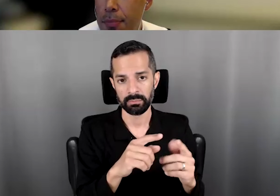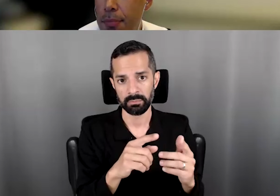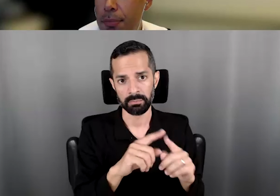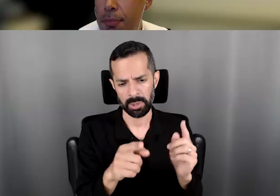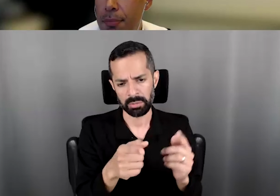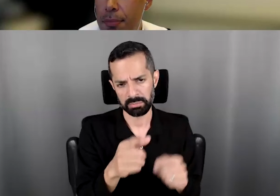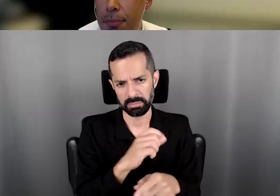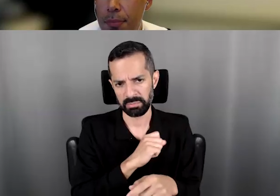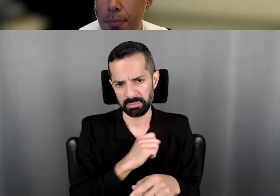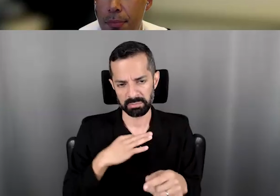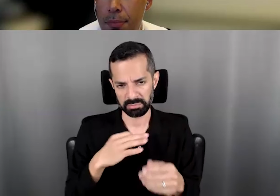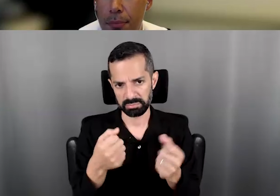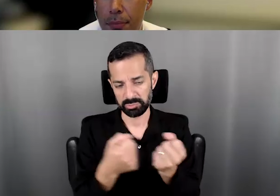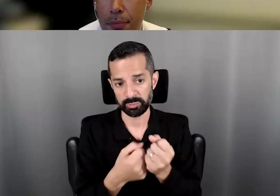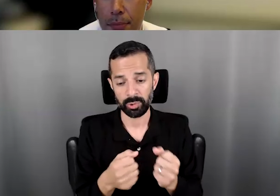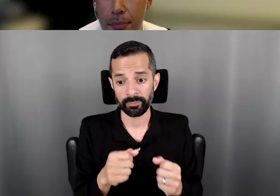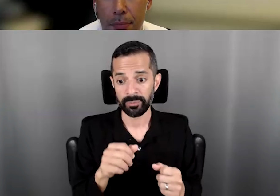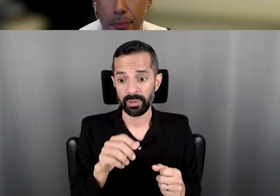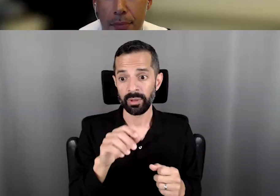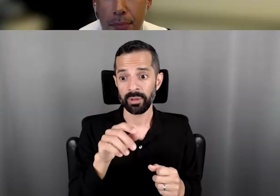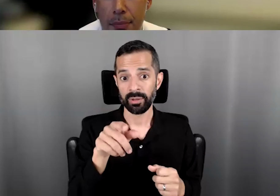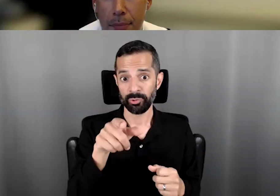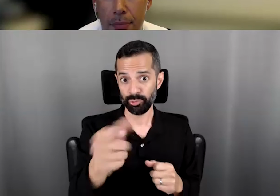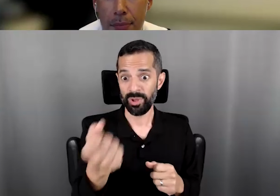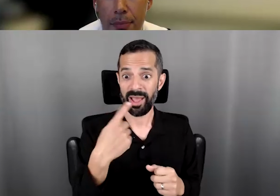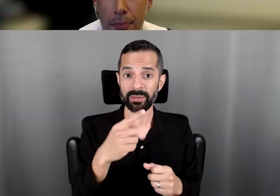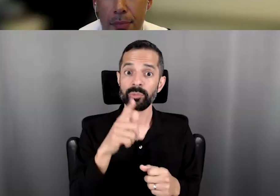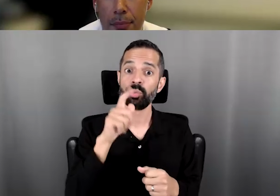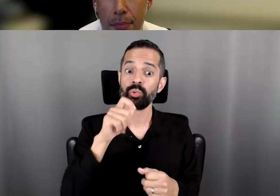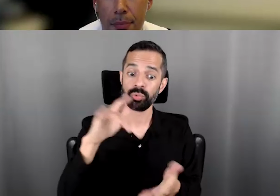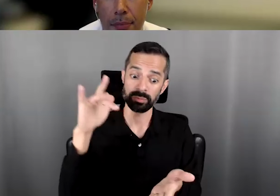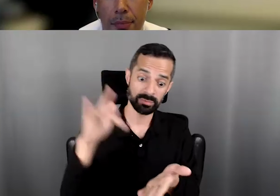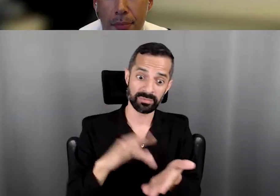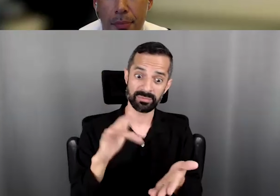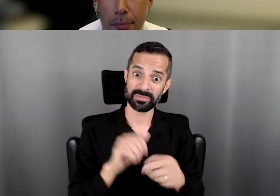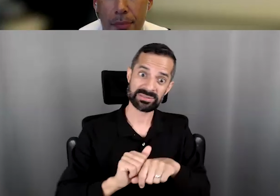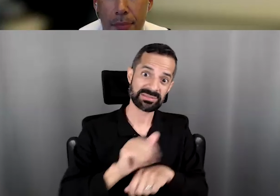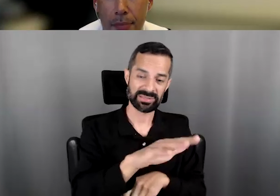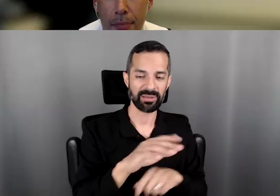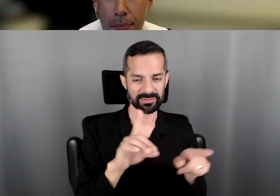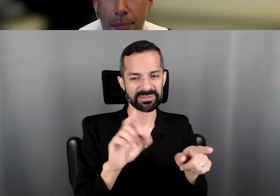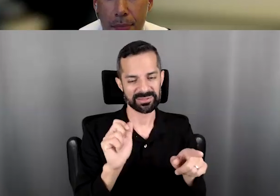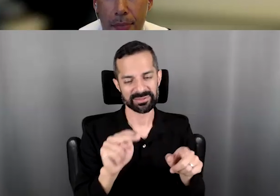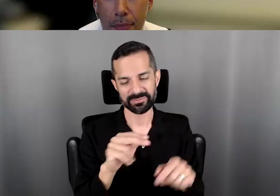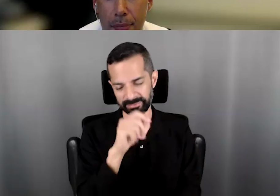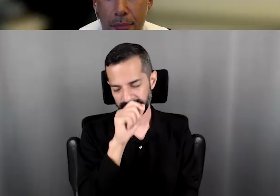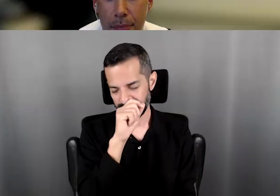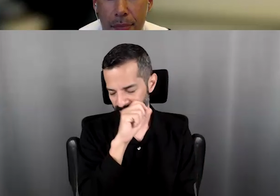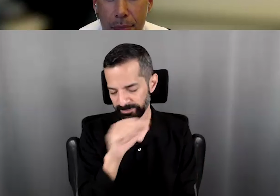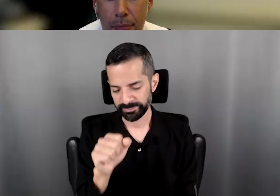that you're asking about, Susan, is the dean. And they will bring those. One of the things that I've been very pleased about